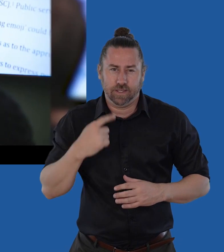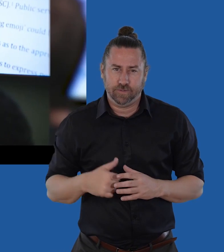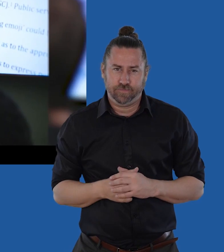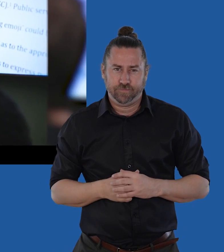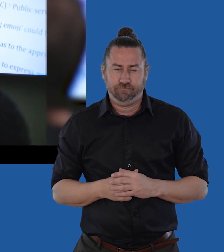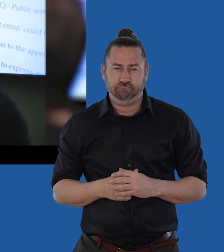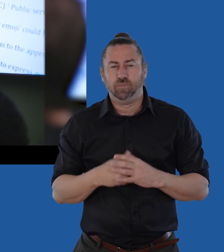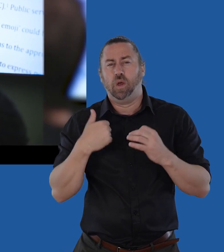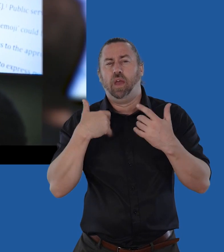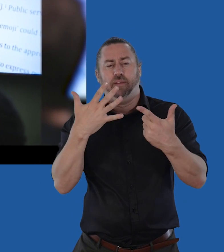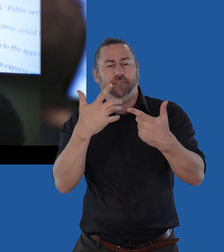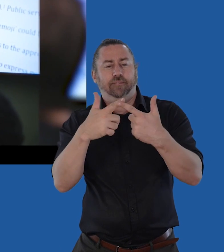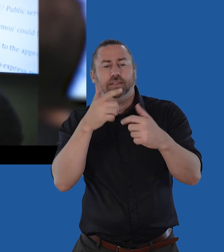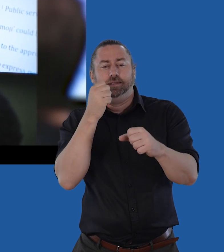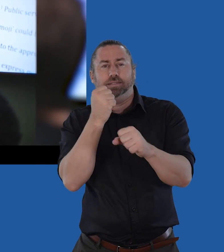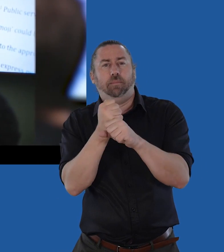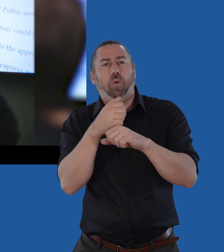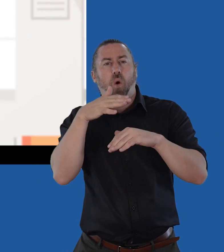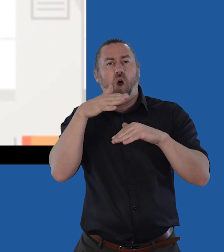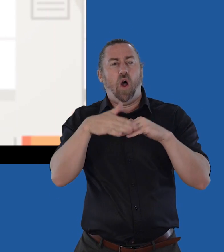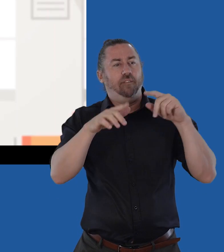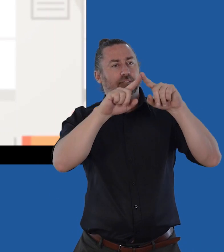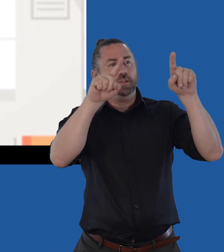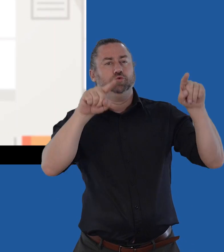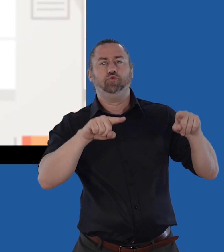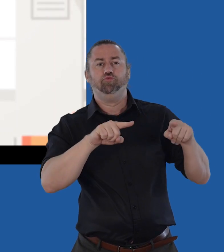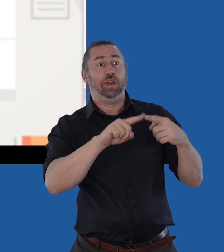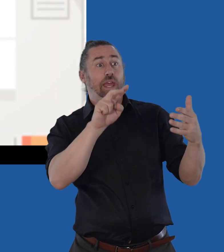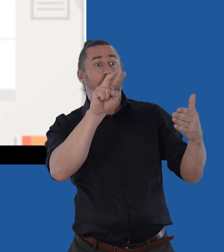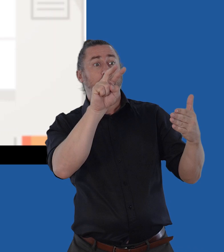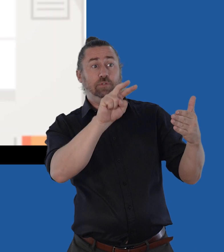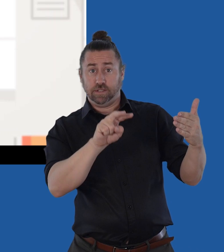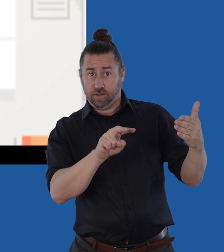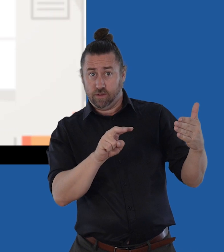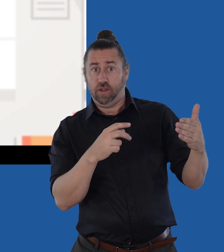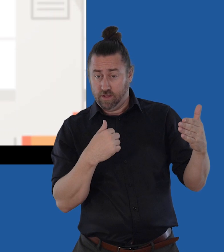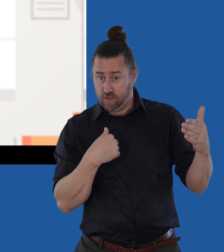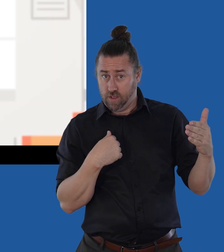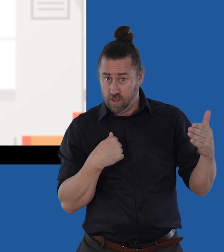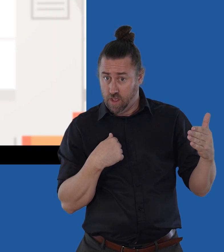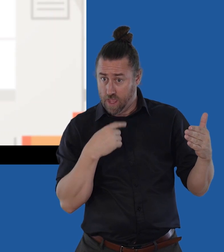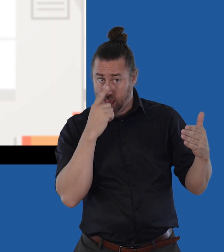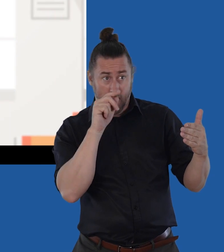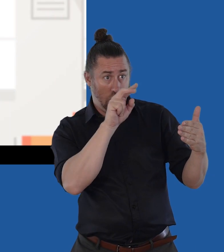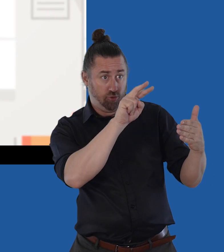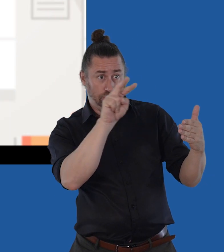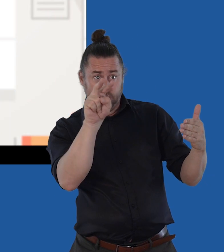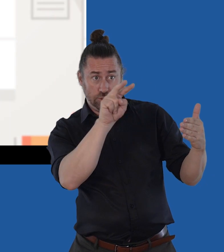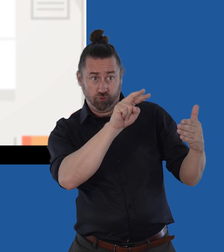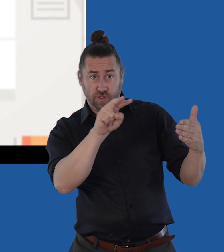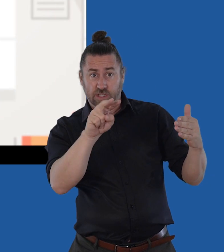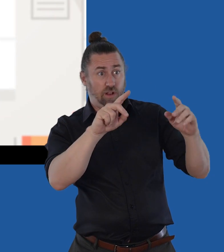the landscape for screenwriter users is our ability to be able to read information from an image automatically,